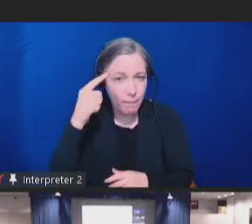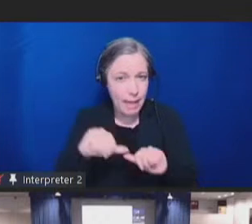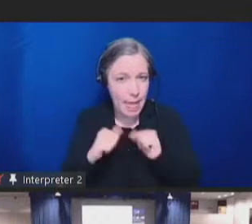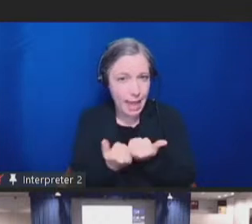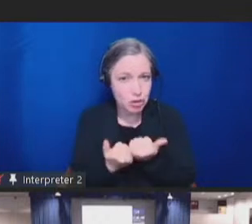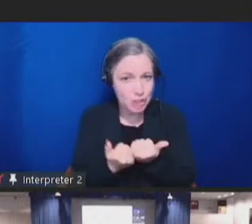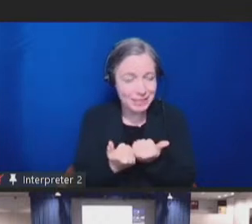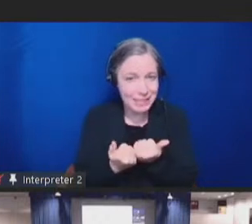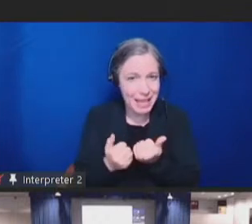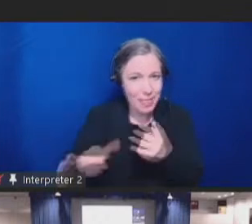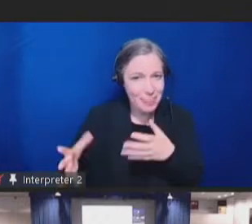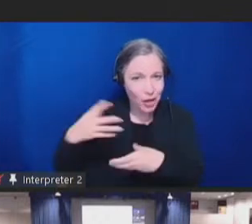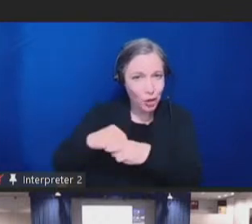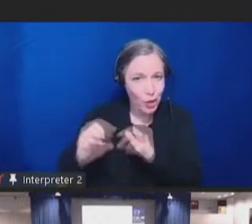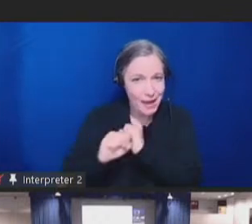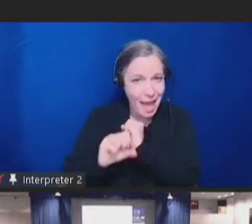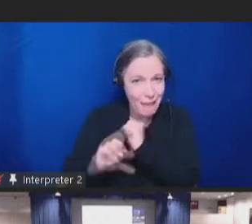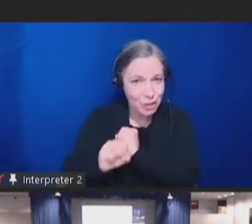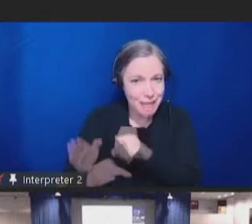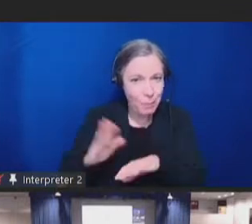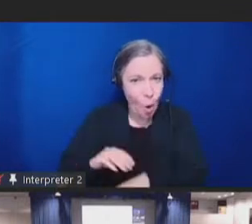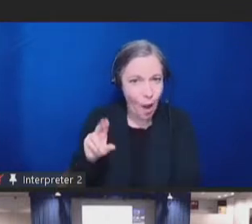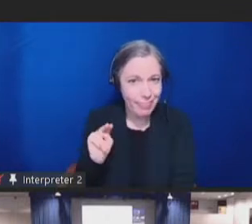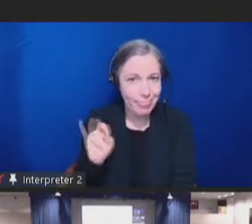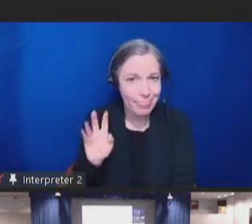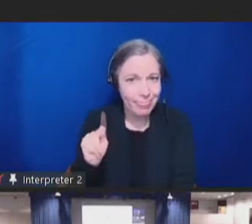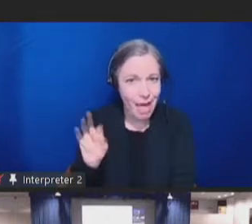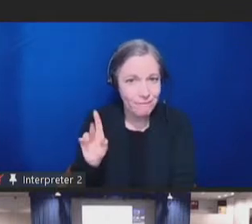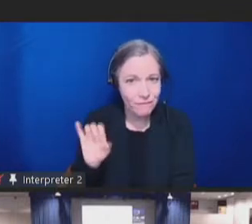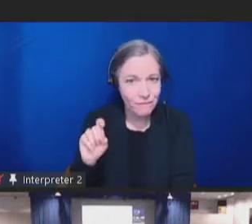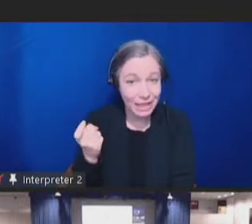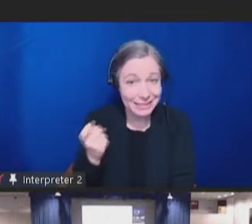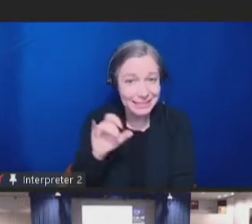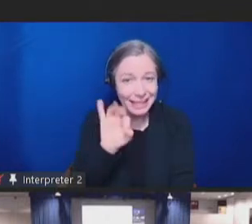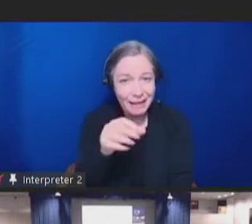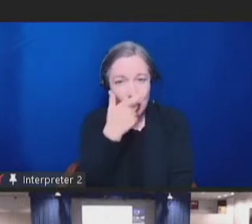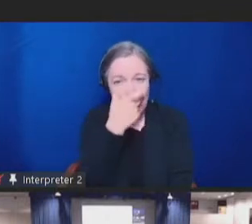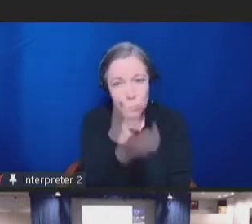if you were binging a program, you might have noticed one of our ads . Next slide, please.